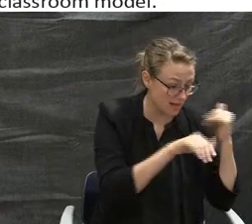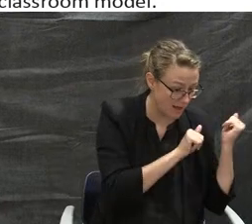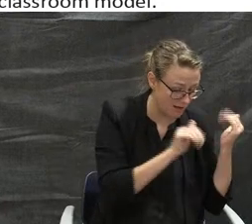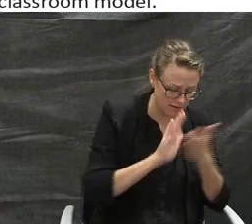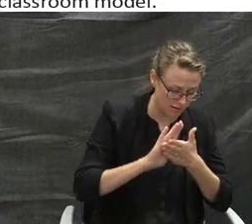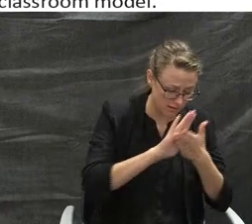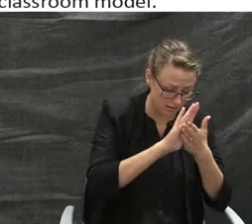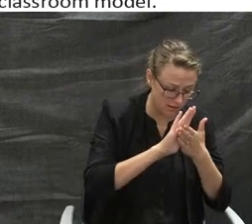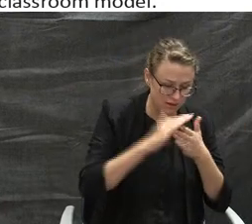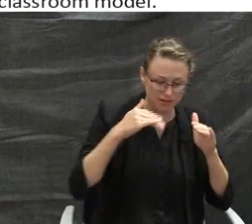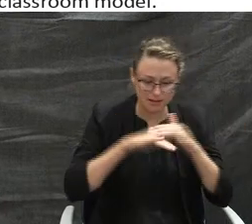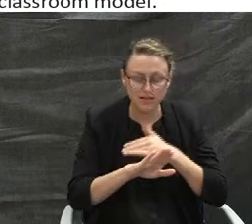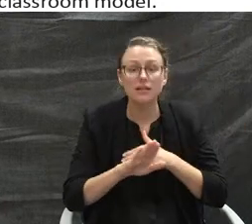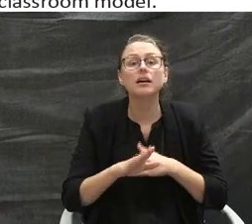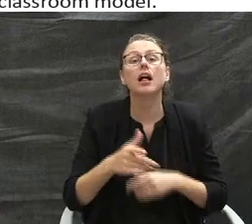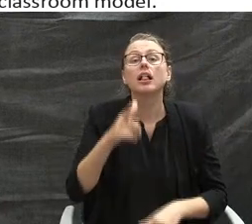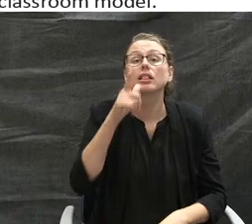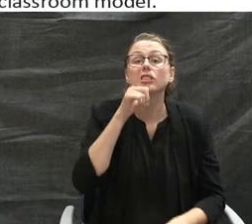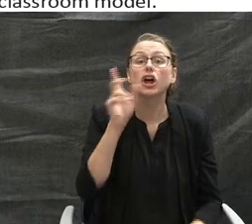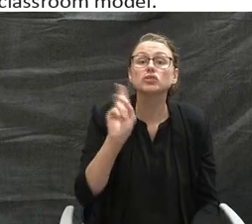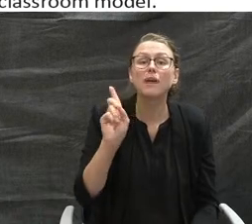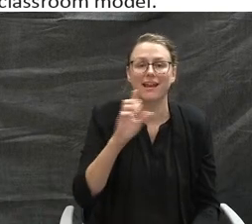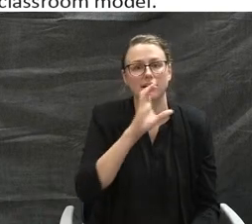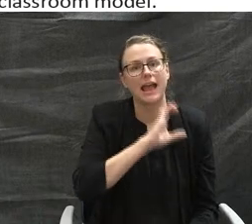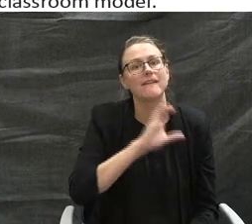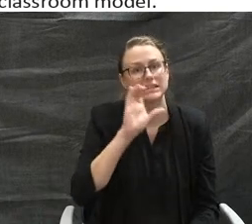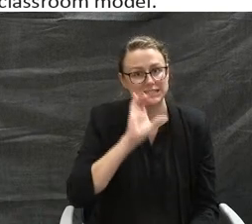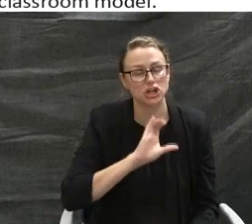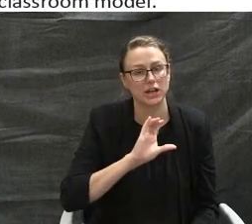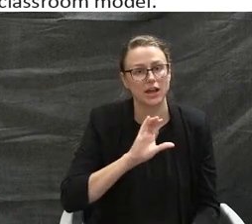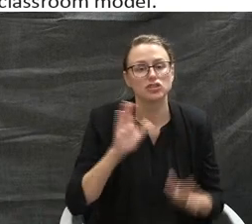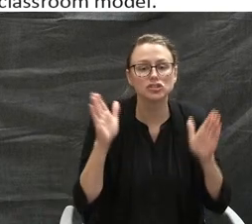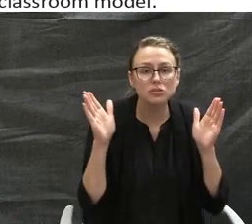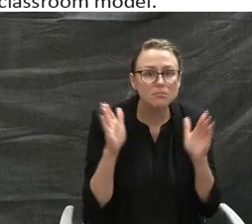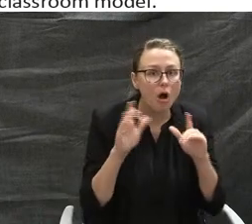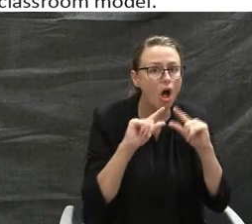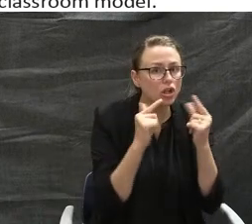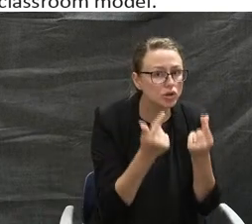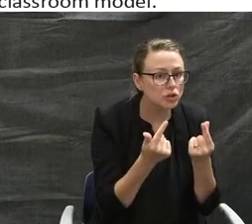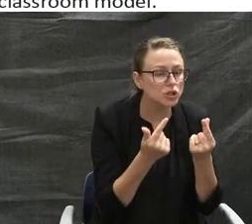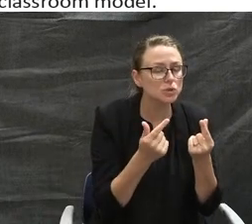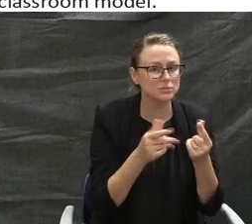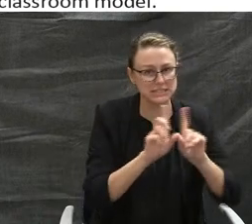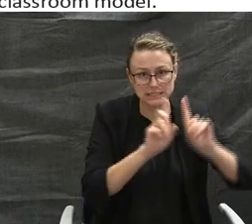lunch in the cafeteria and small groups and six feet feet apart.